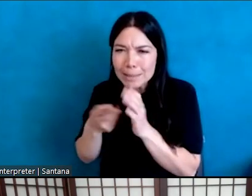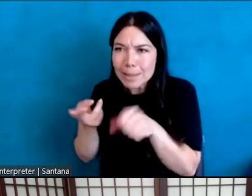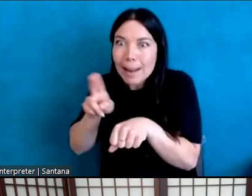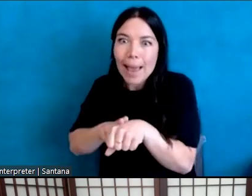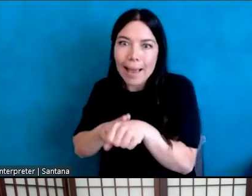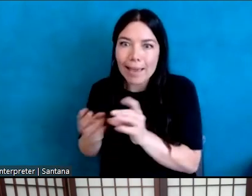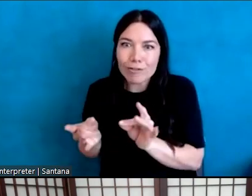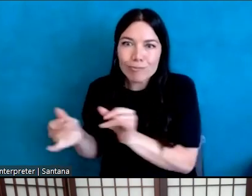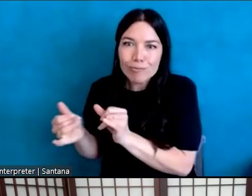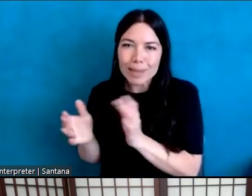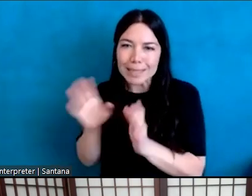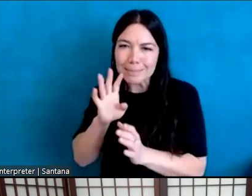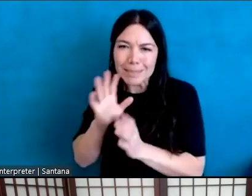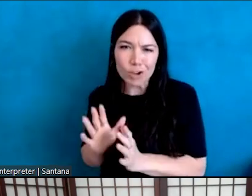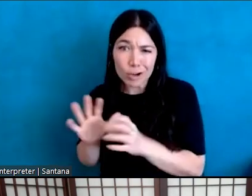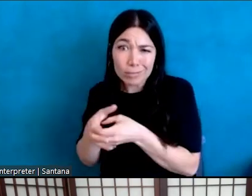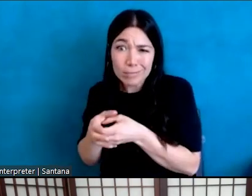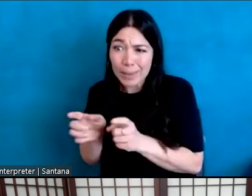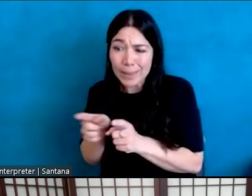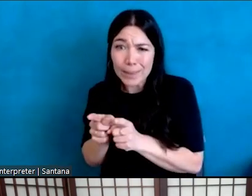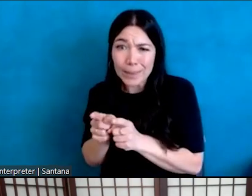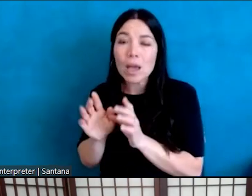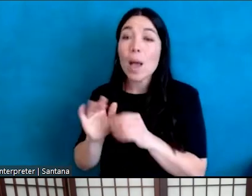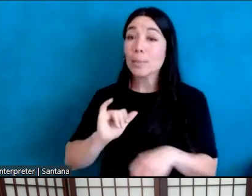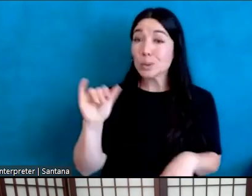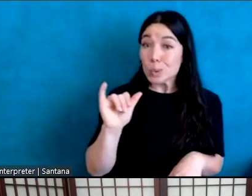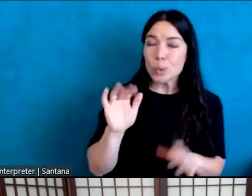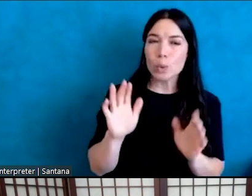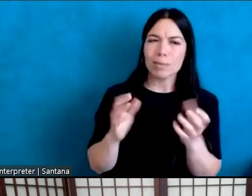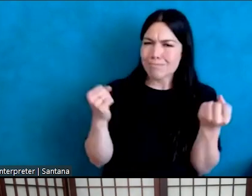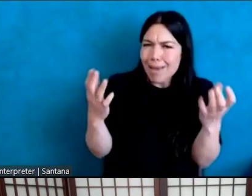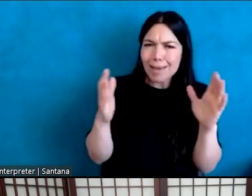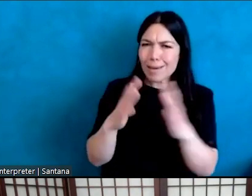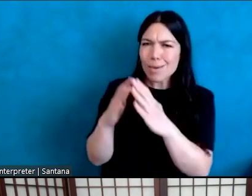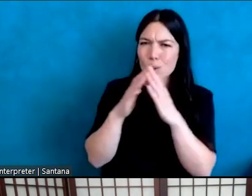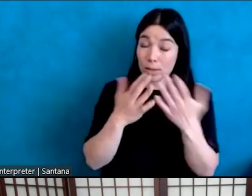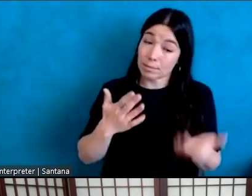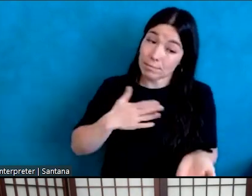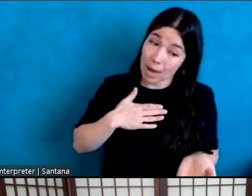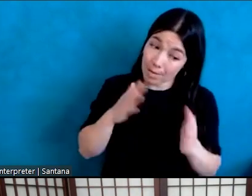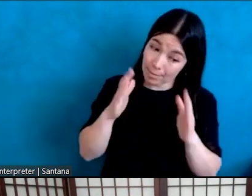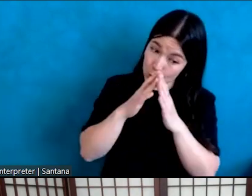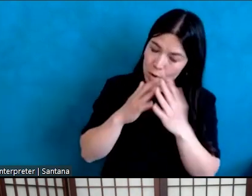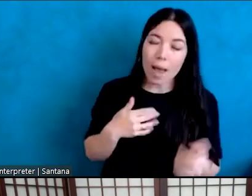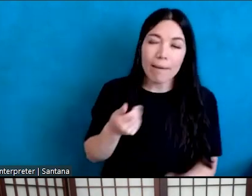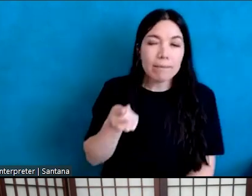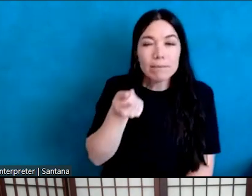I'll further note that in many communities, such as my own. There are very few people who actually meet that prototype.